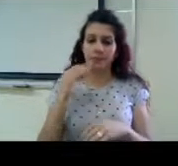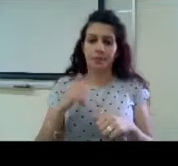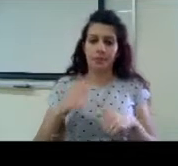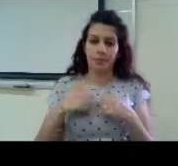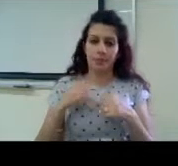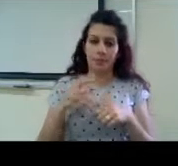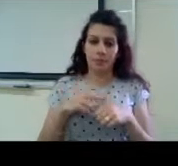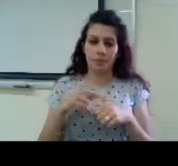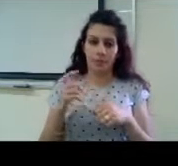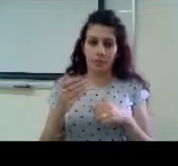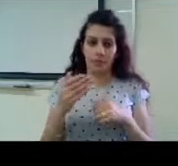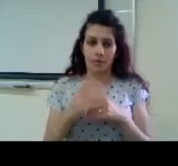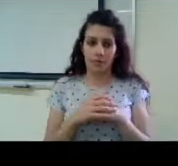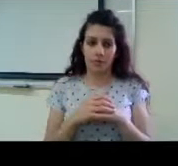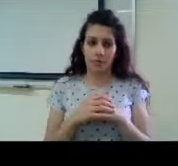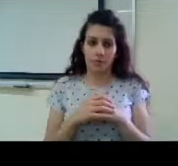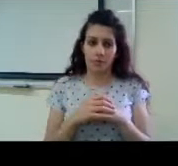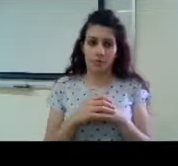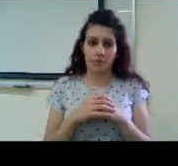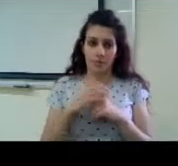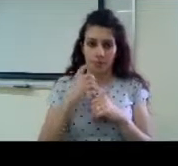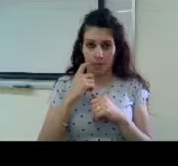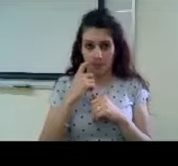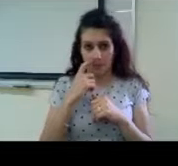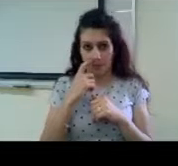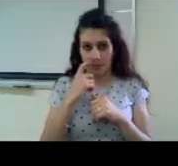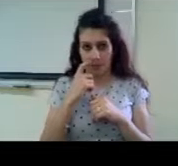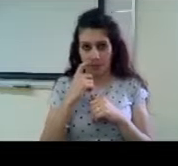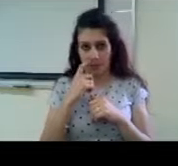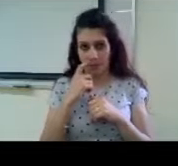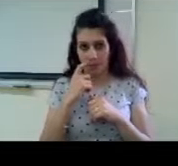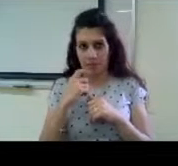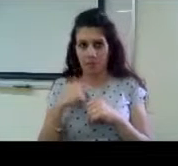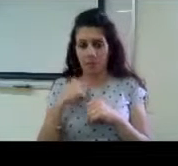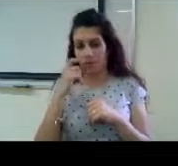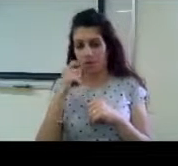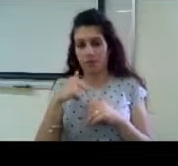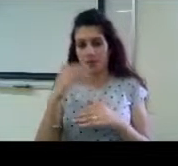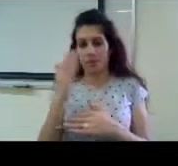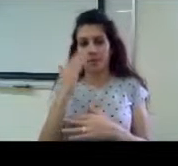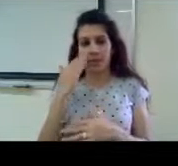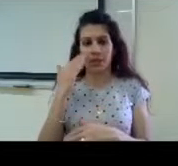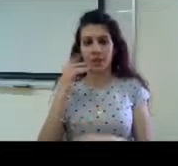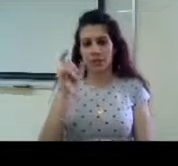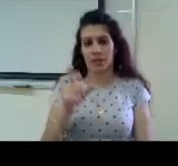oh I'm sorry I cannot really go into the results of the the three questions